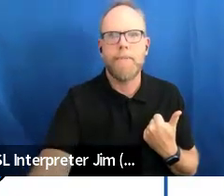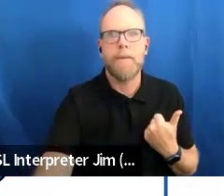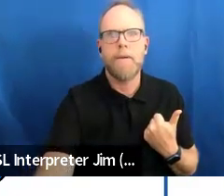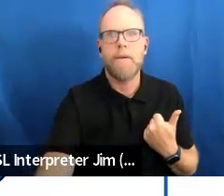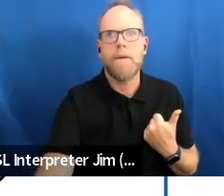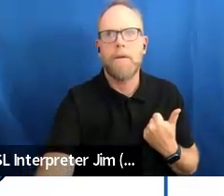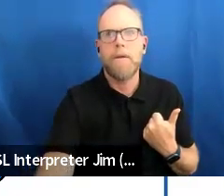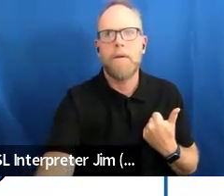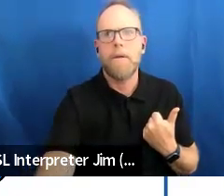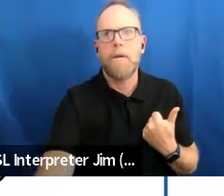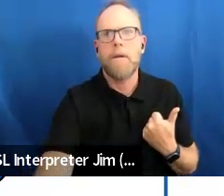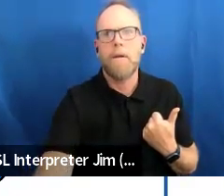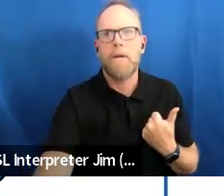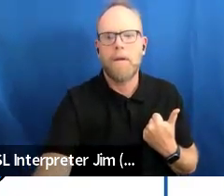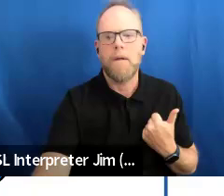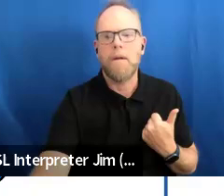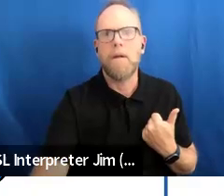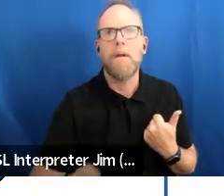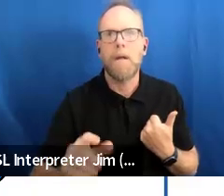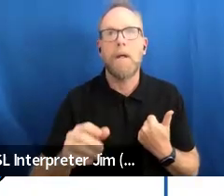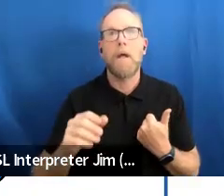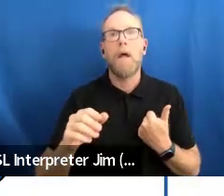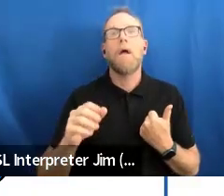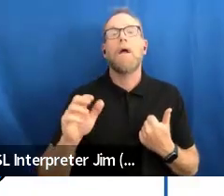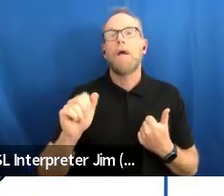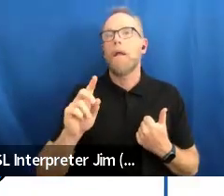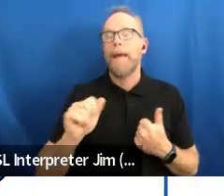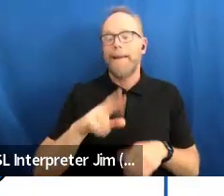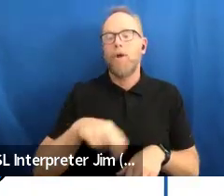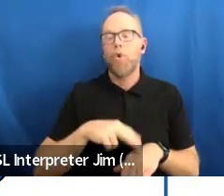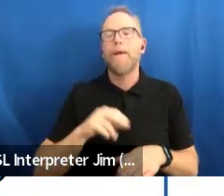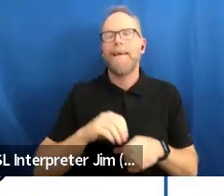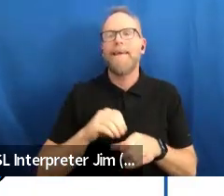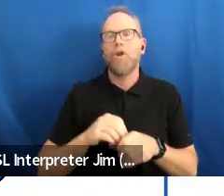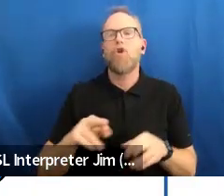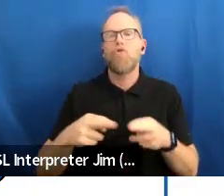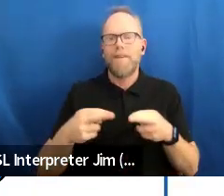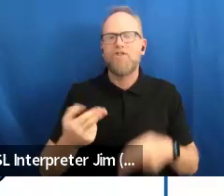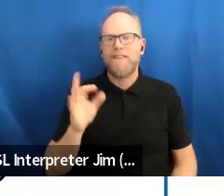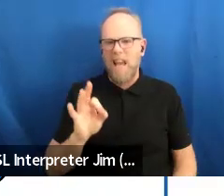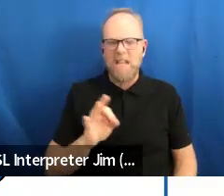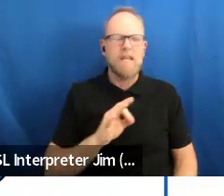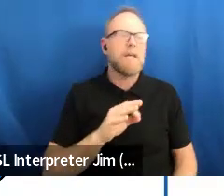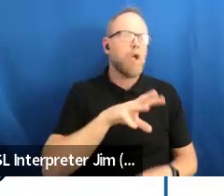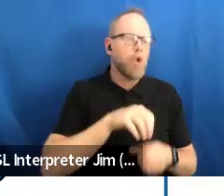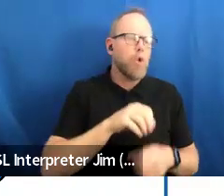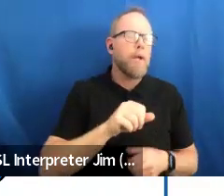in Region 9 of the ADA National Network which covers Arizona, Nevada, California,